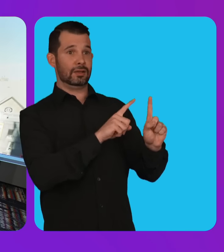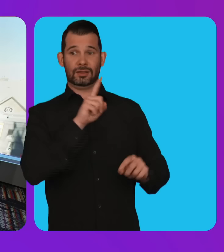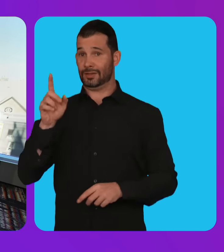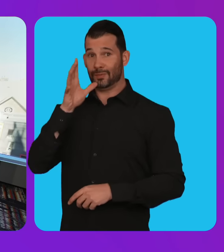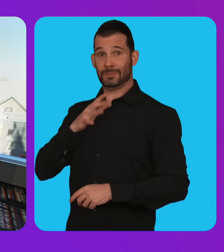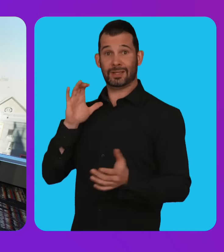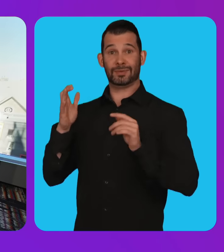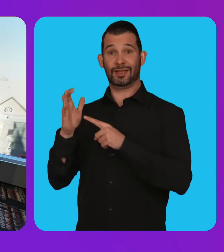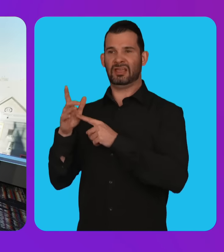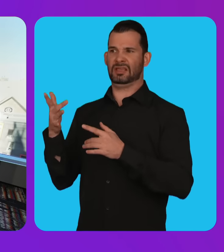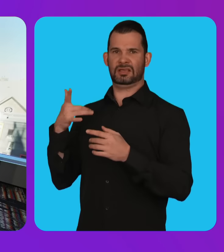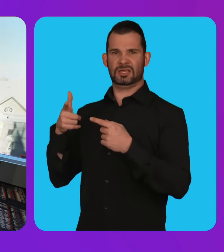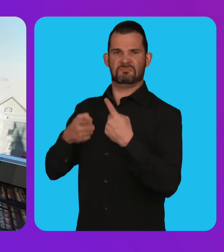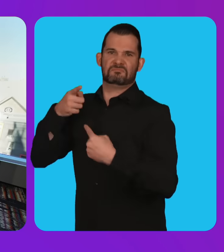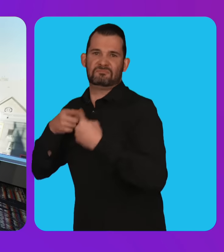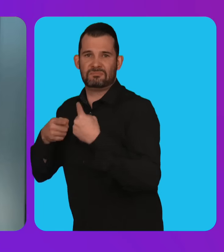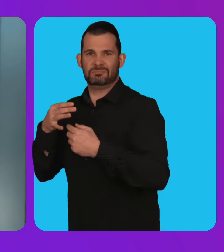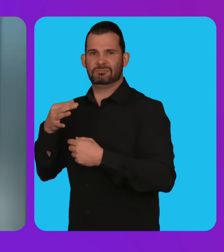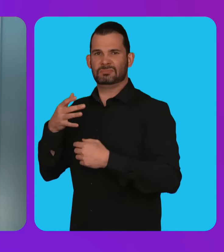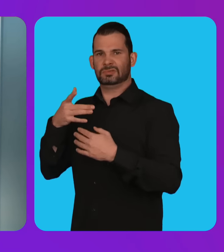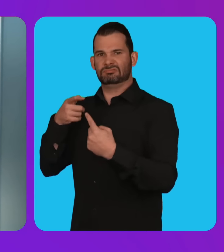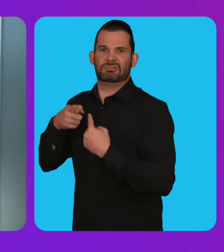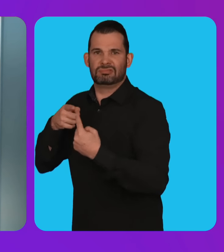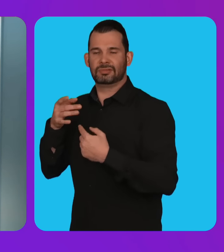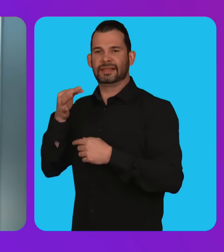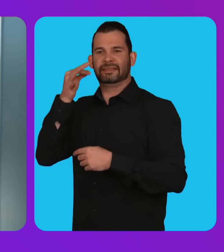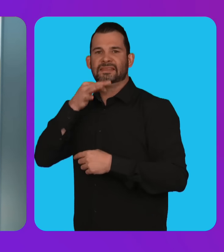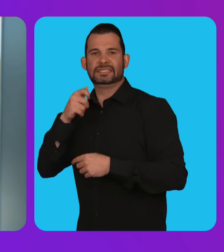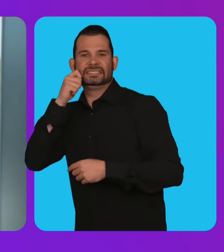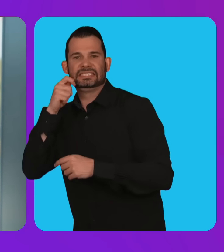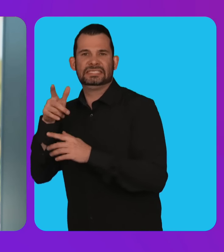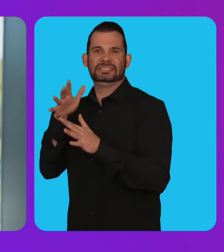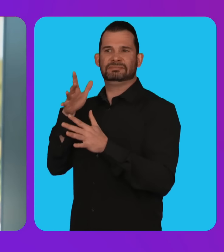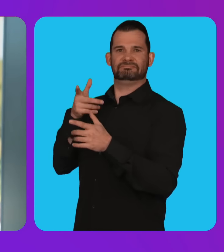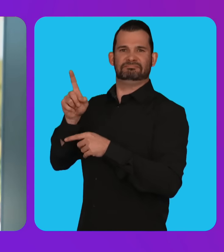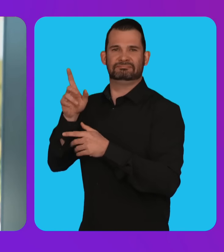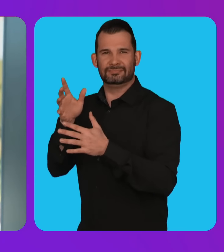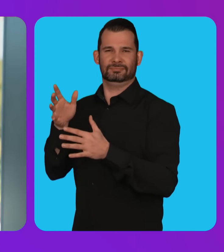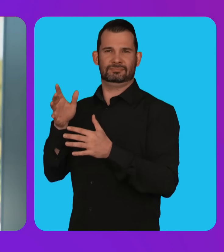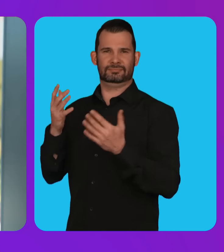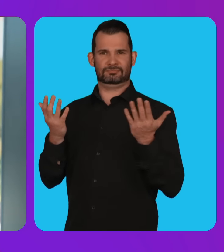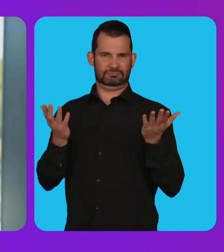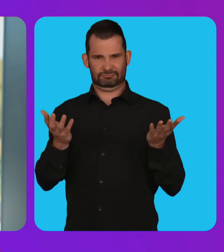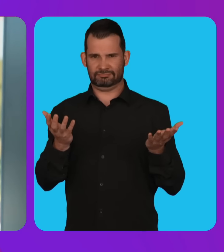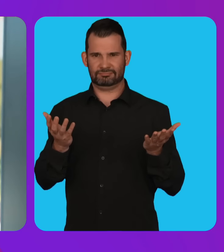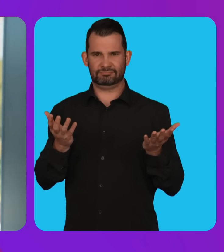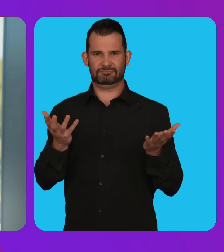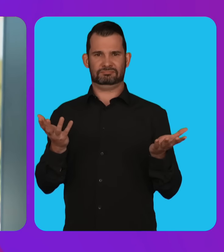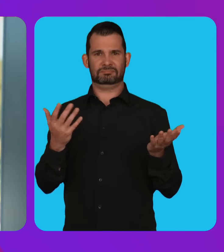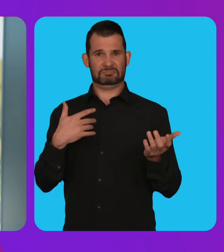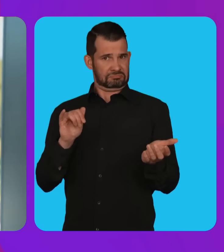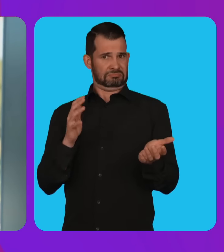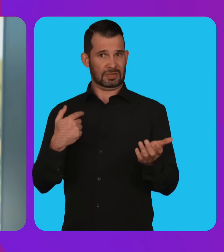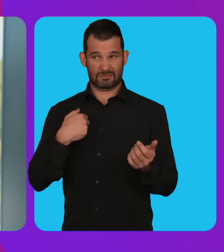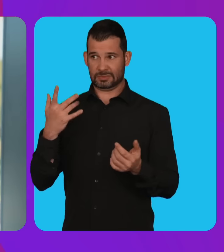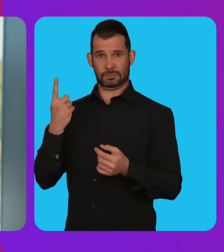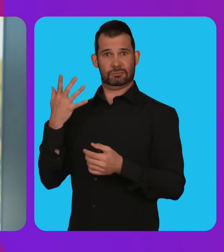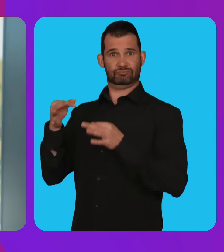as combative and difficult, thin-skinned. I mean, I've even been described as she's not in her